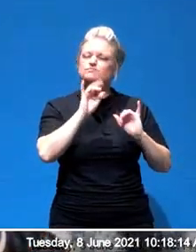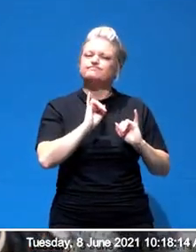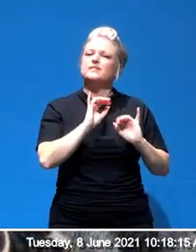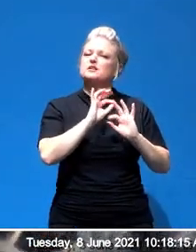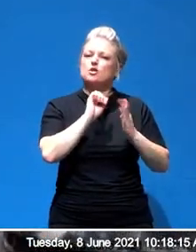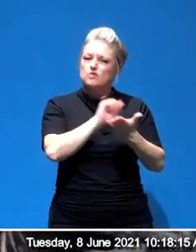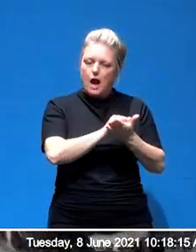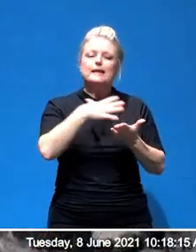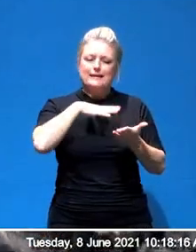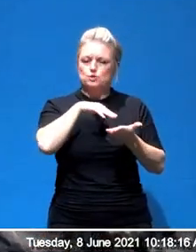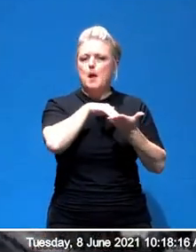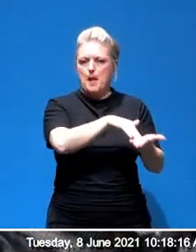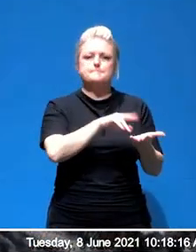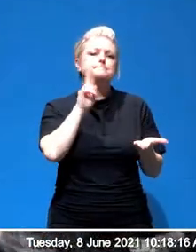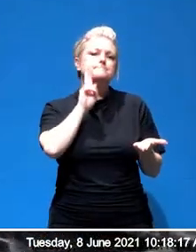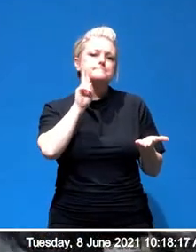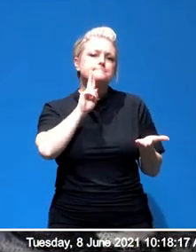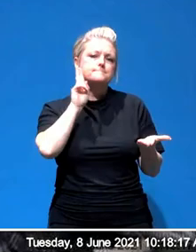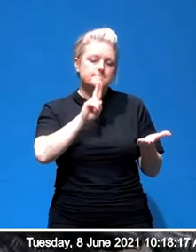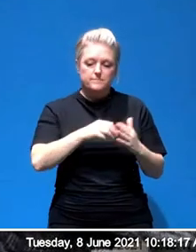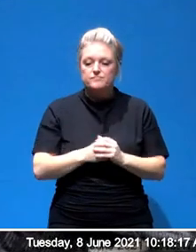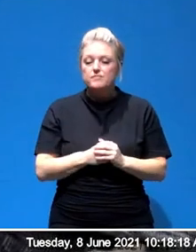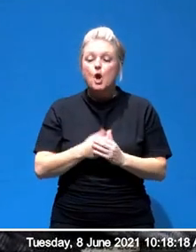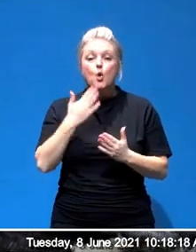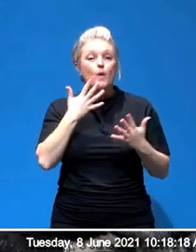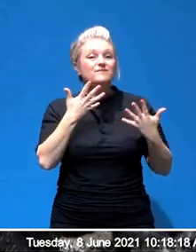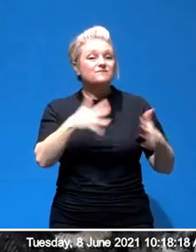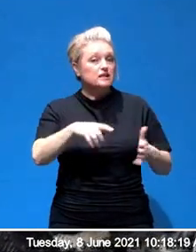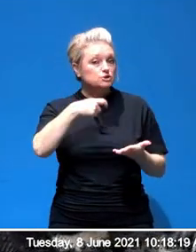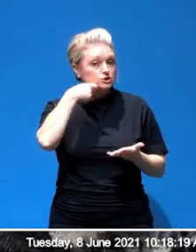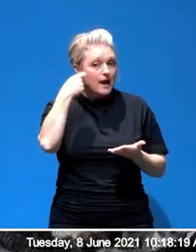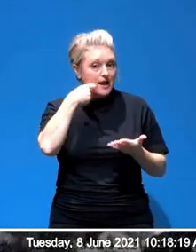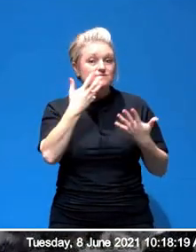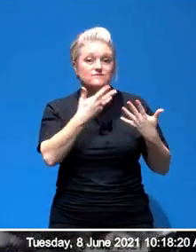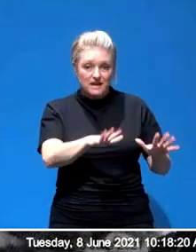When Daniel is finished his shave every day, he takes the cap off it